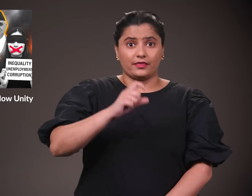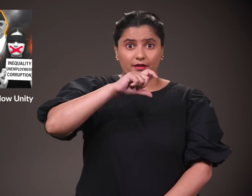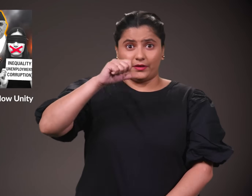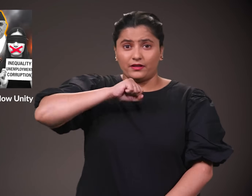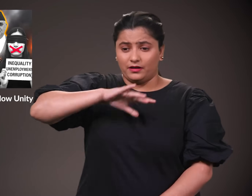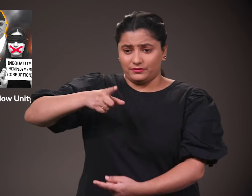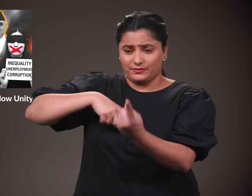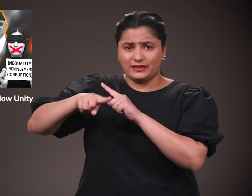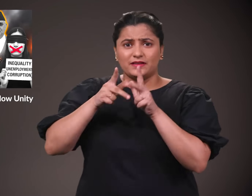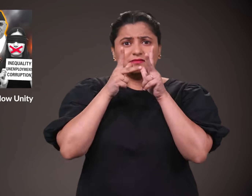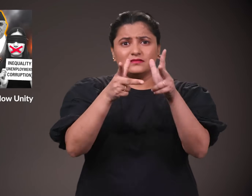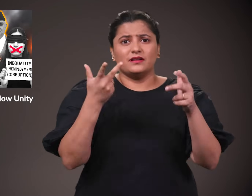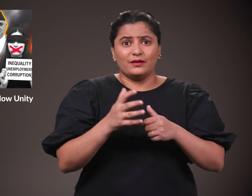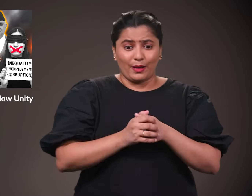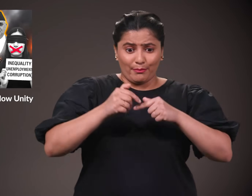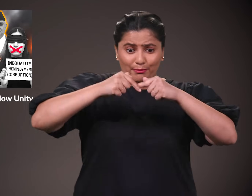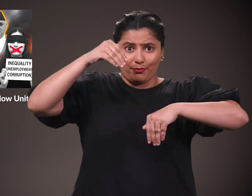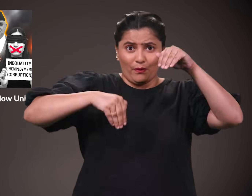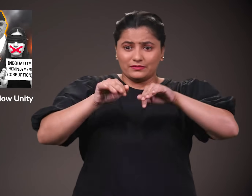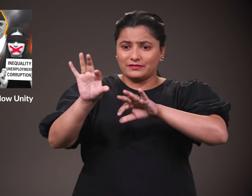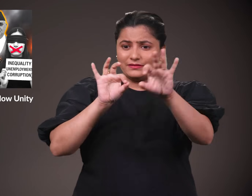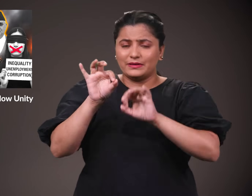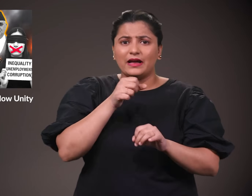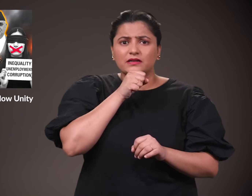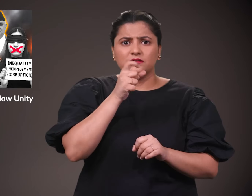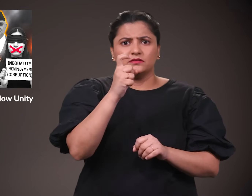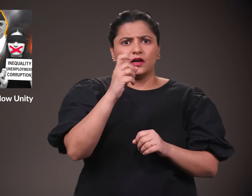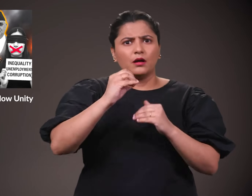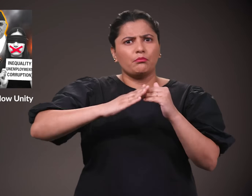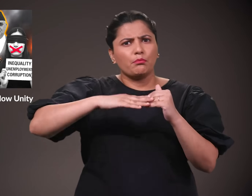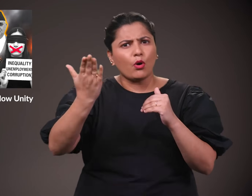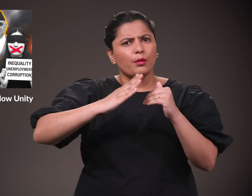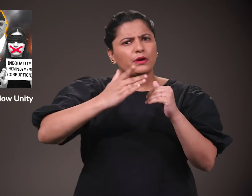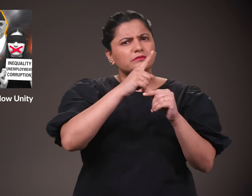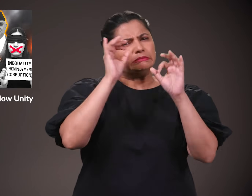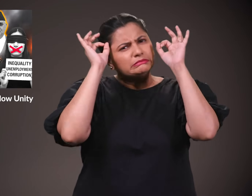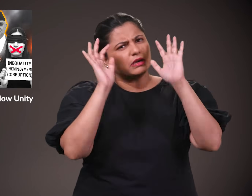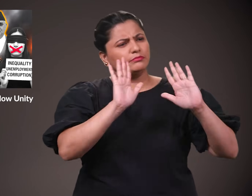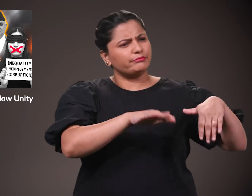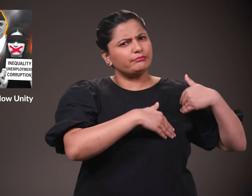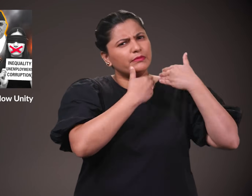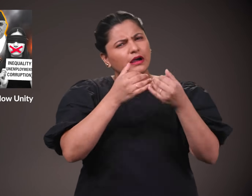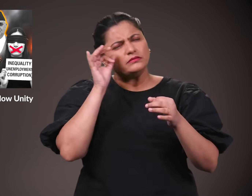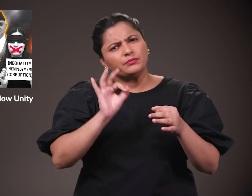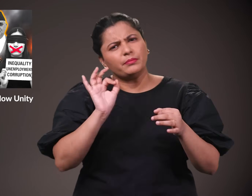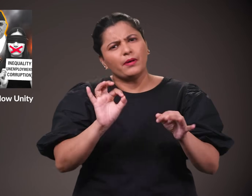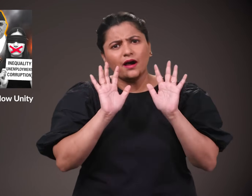Nepal's youth are frustrated by the same politicians of 70+.